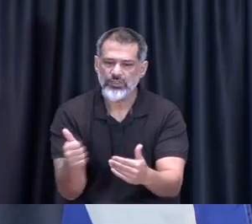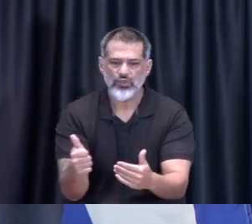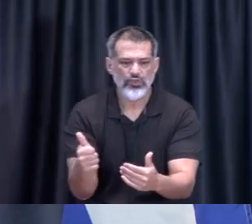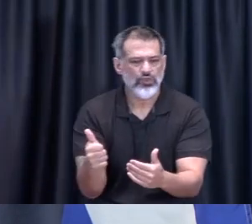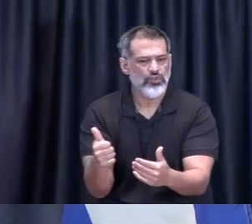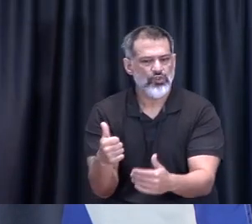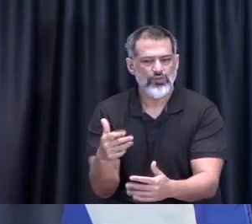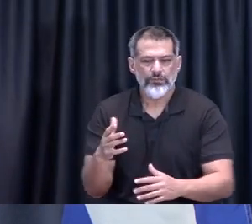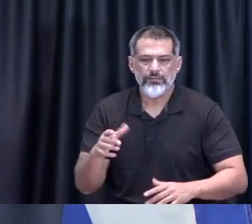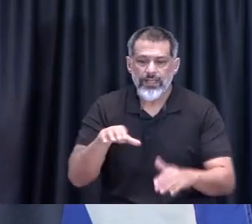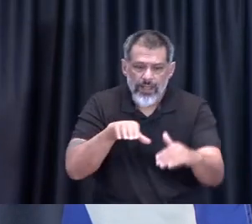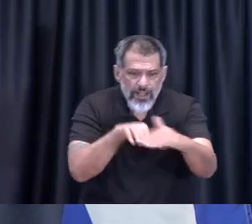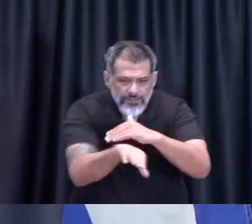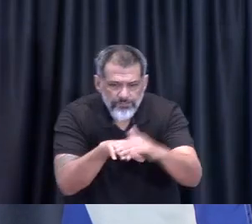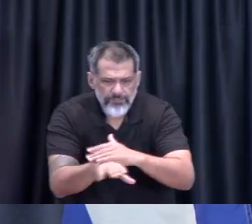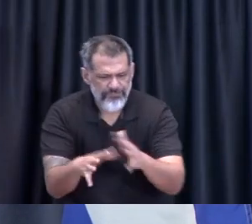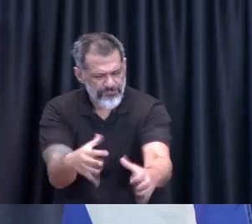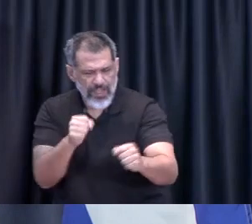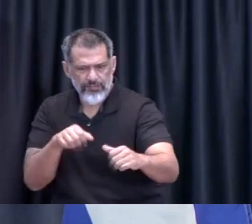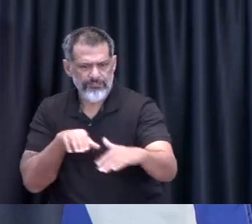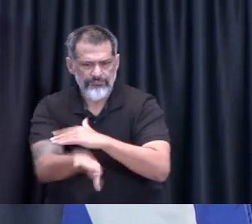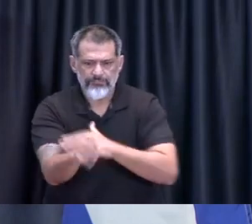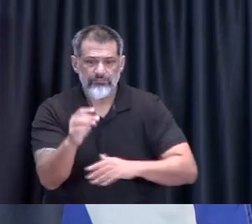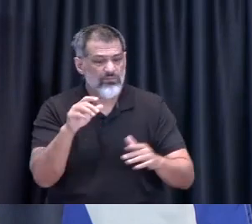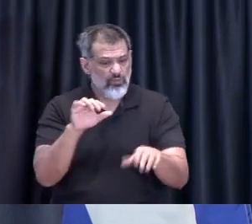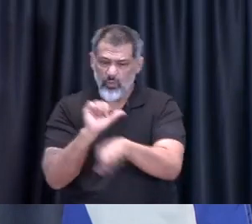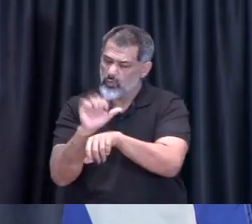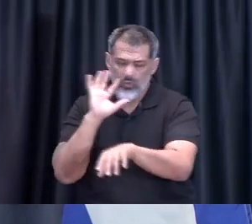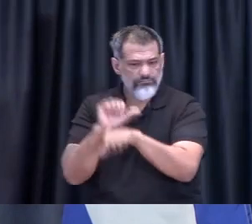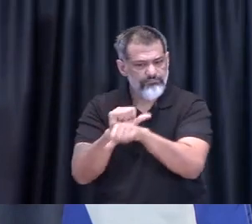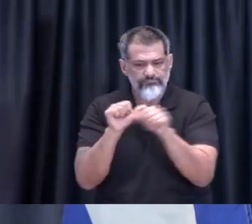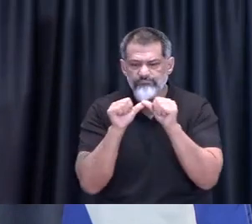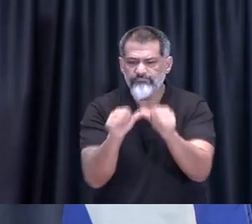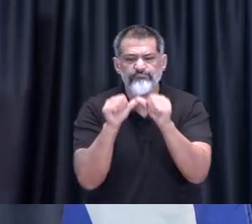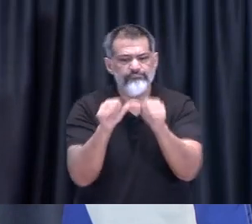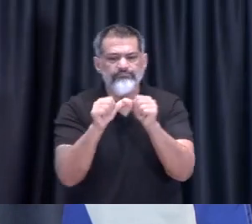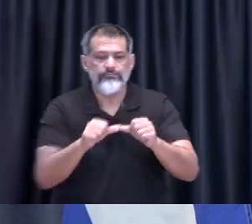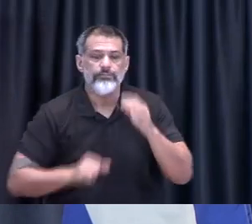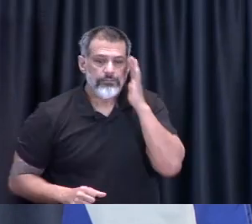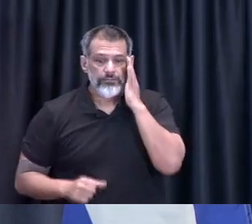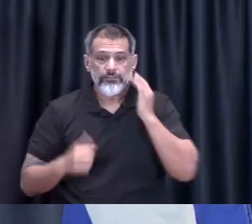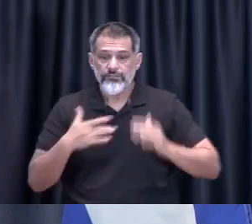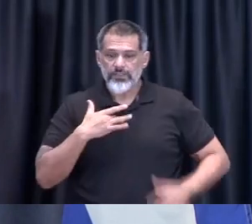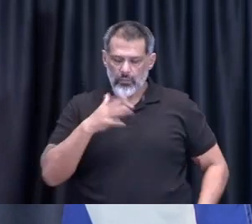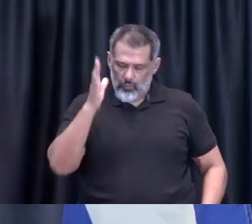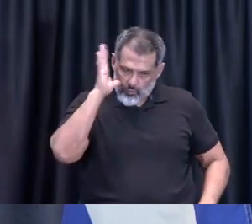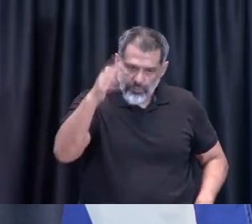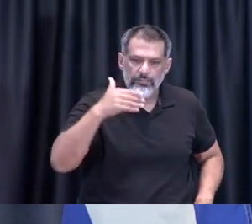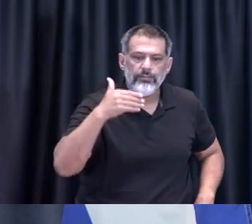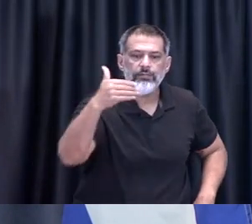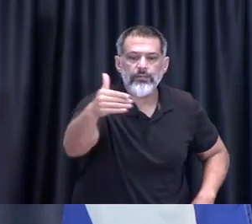So you're going to see us continue to do that, and I think we will get to where we have gotten and